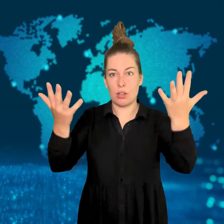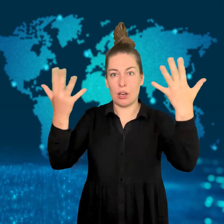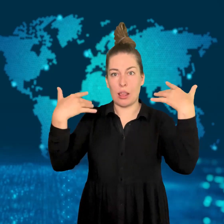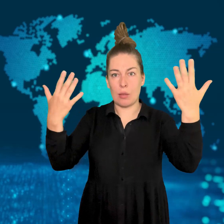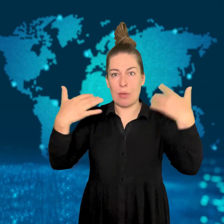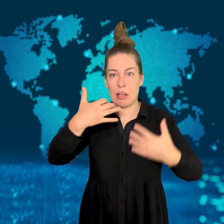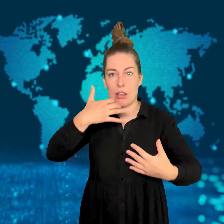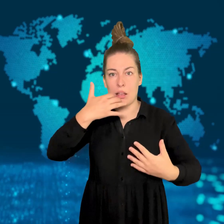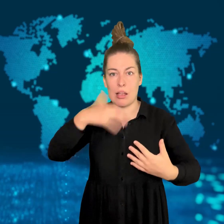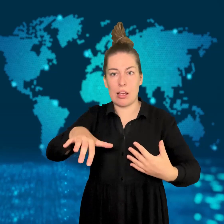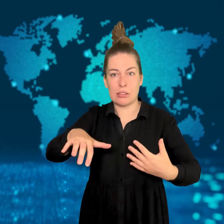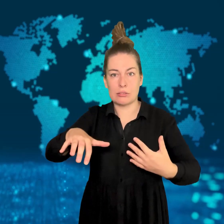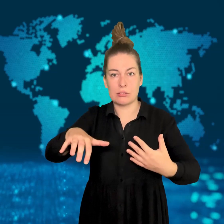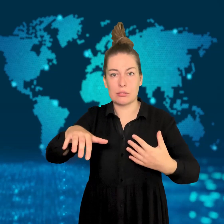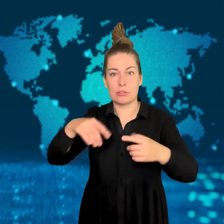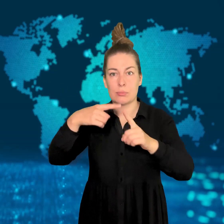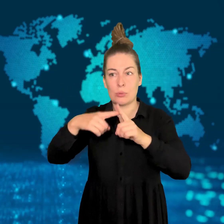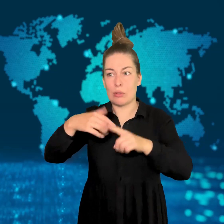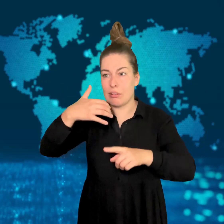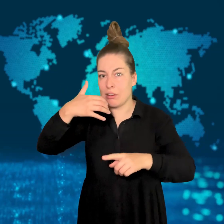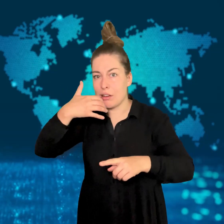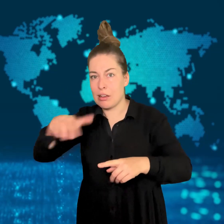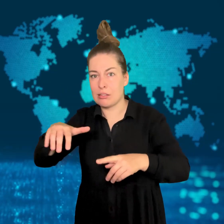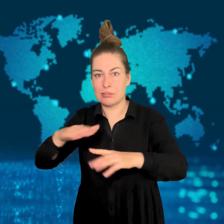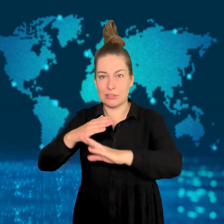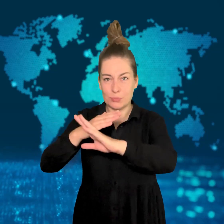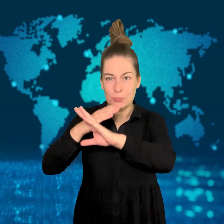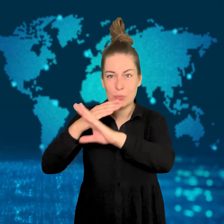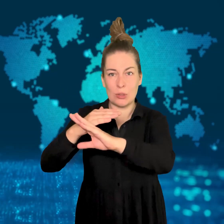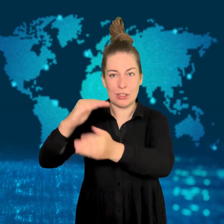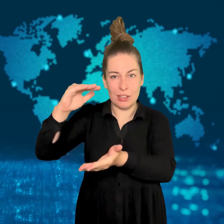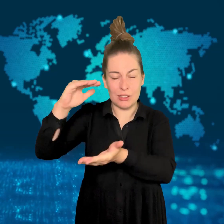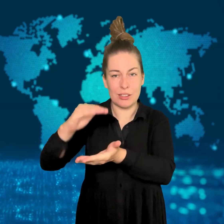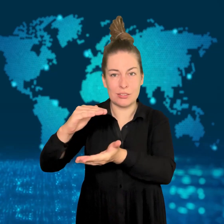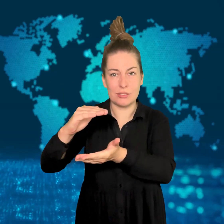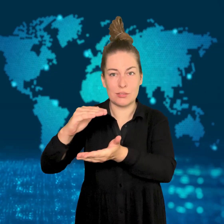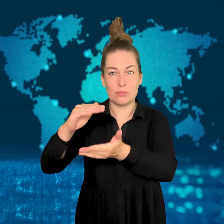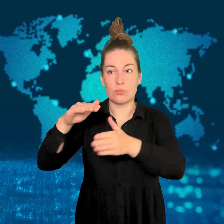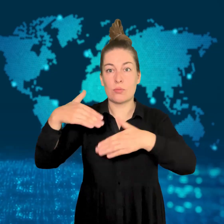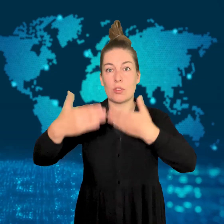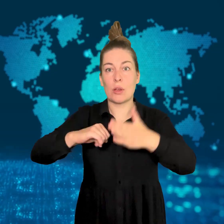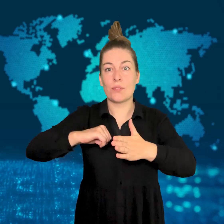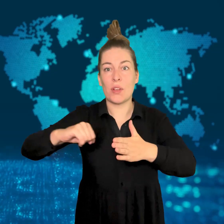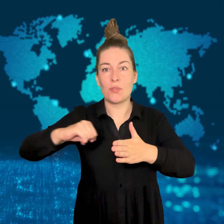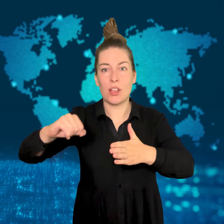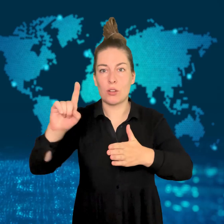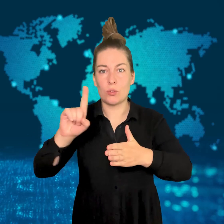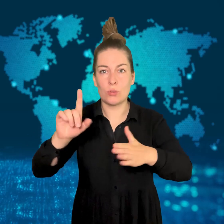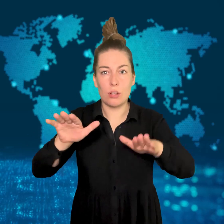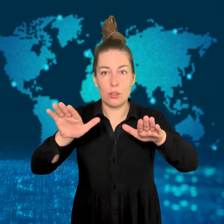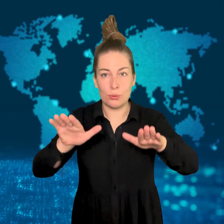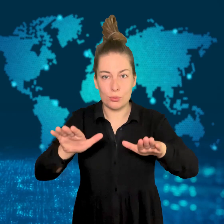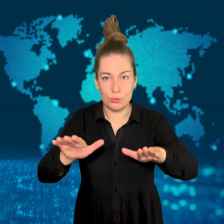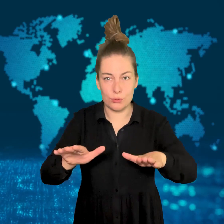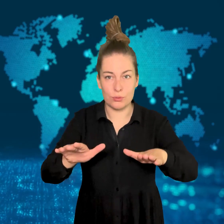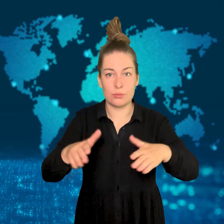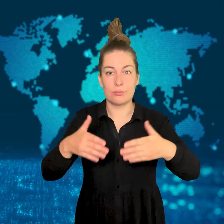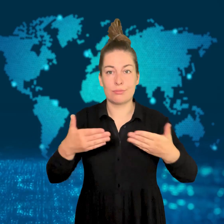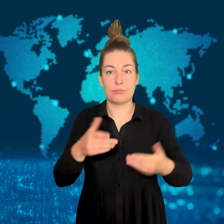Experts are warning that immediate action needs to be taken to